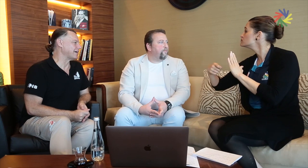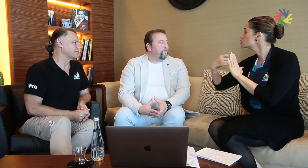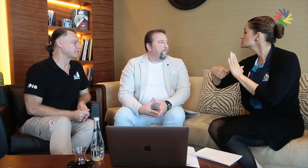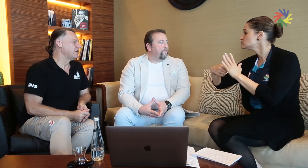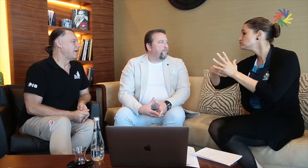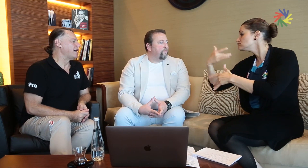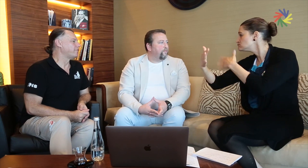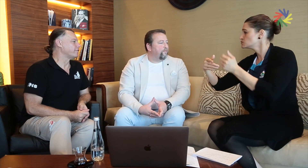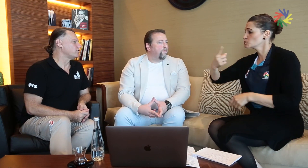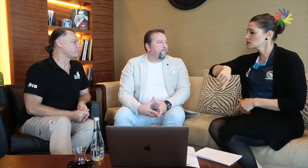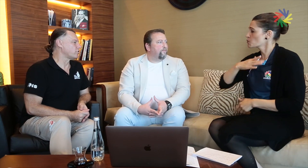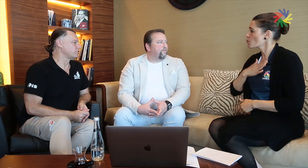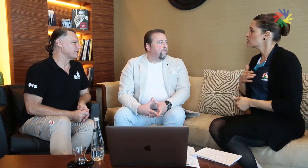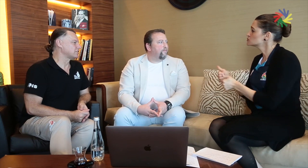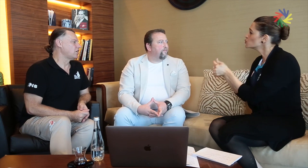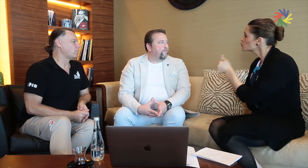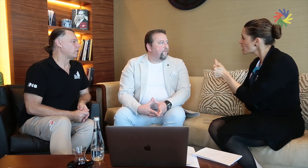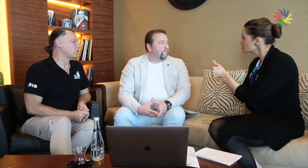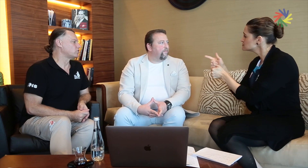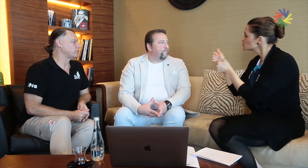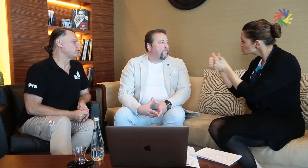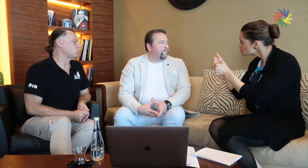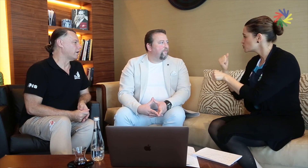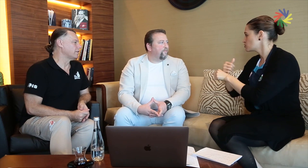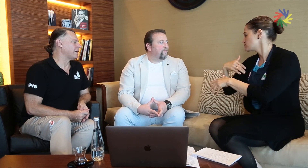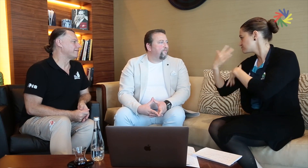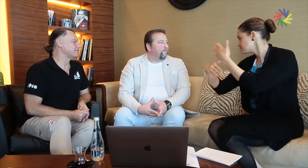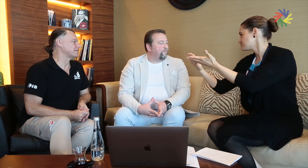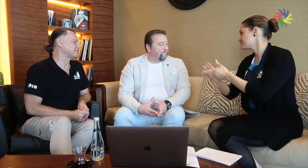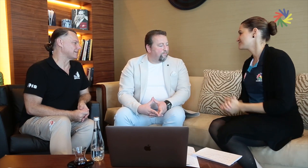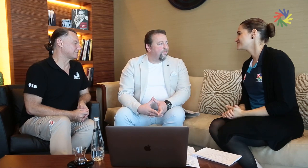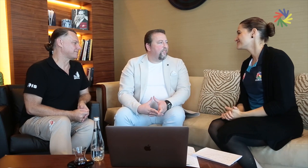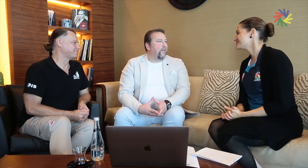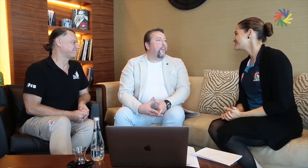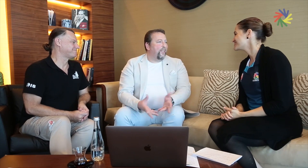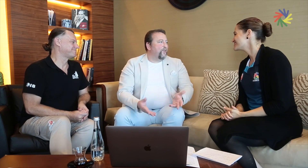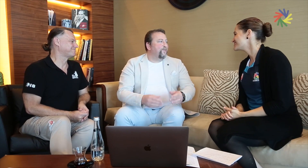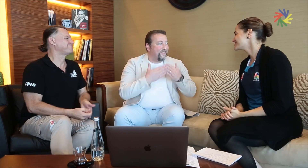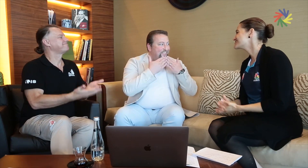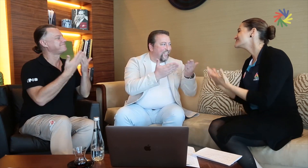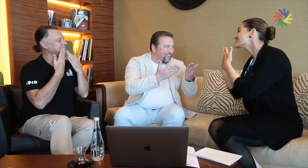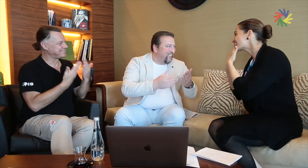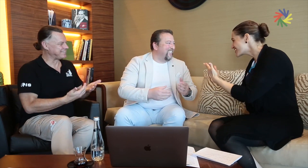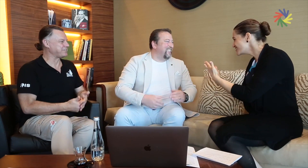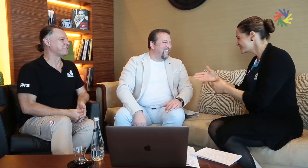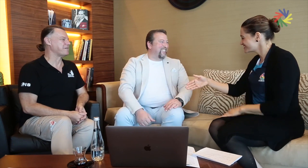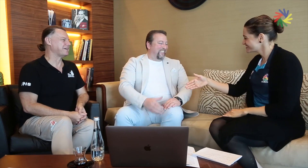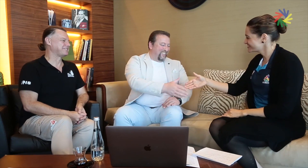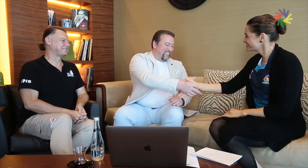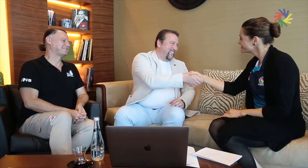all the good things you have done. We wish you the very best in your future projects.